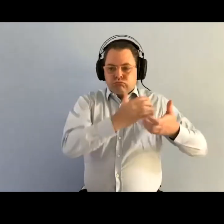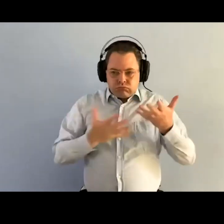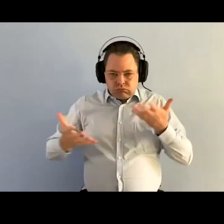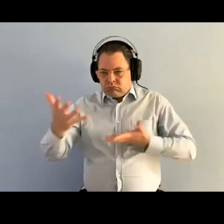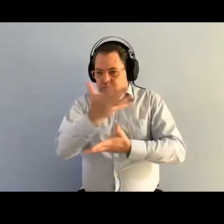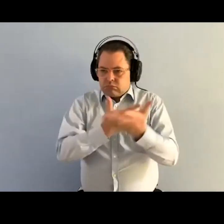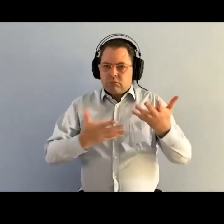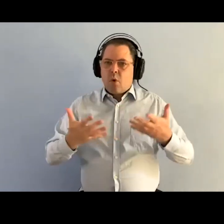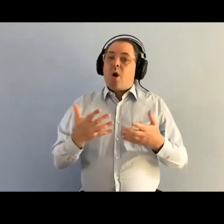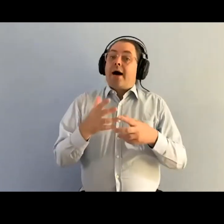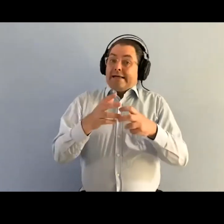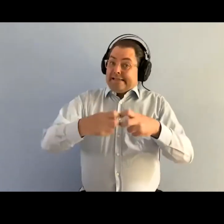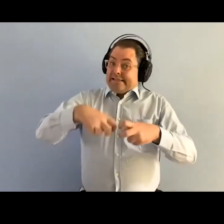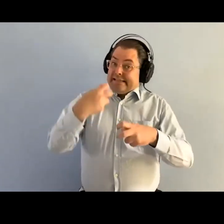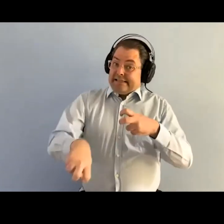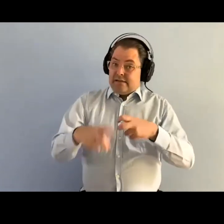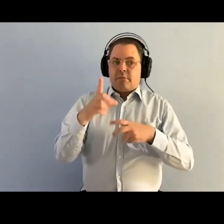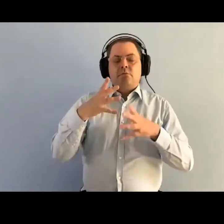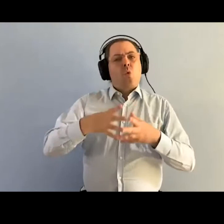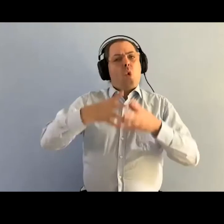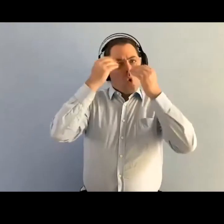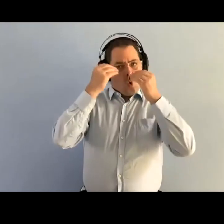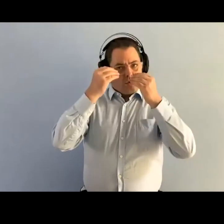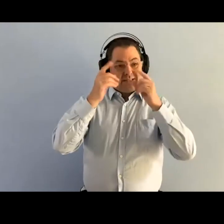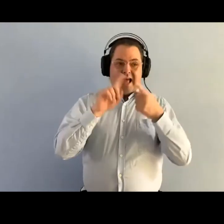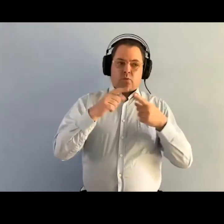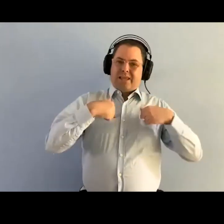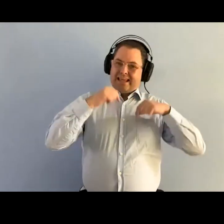in consortium models. Those it was a bit challenging but due